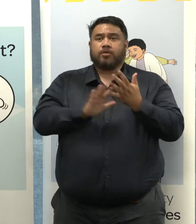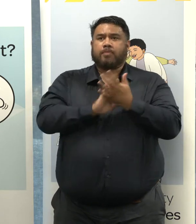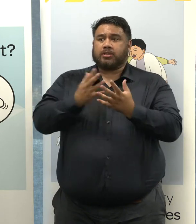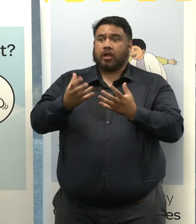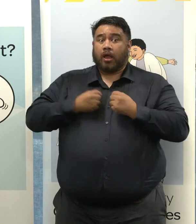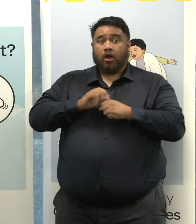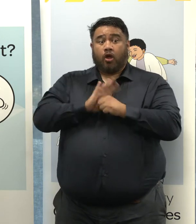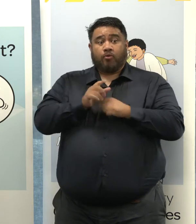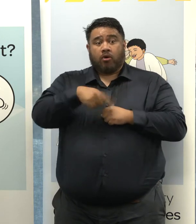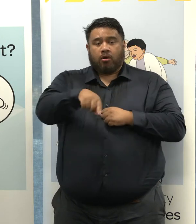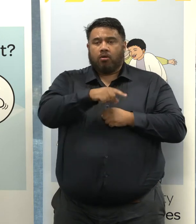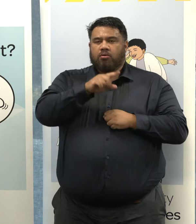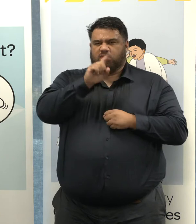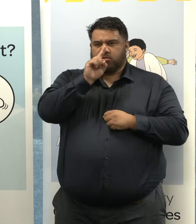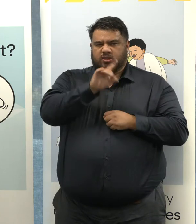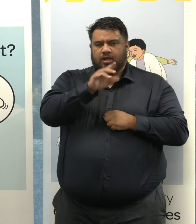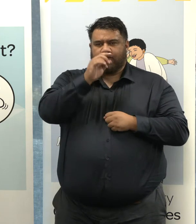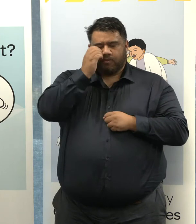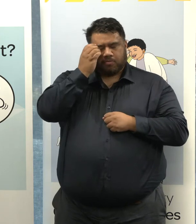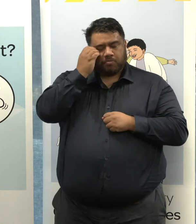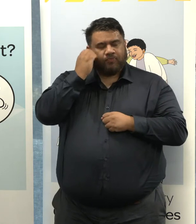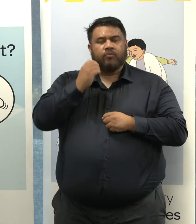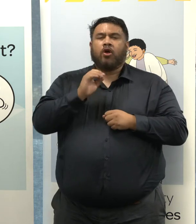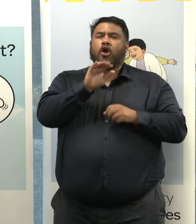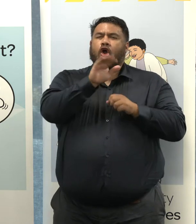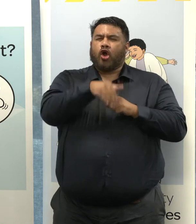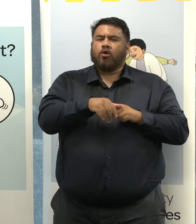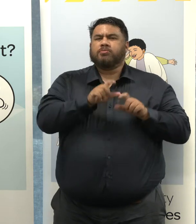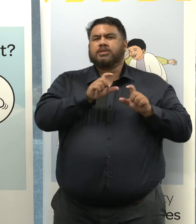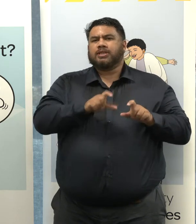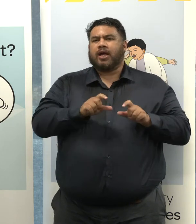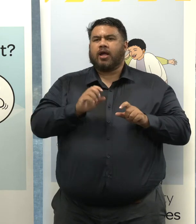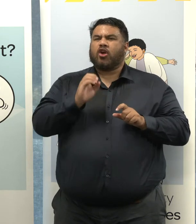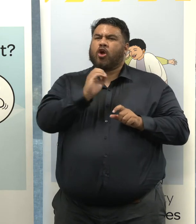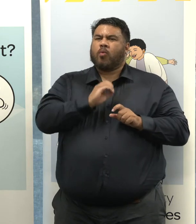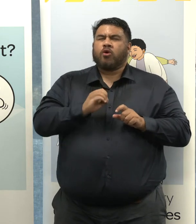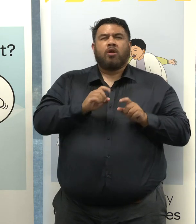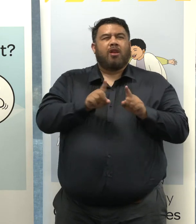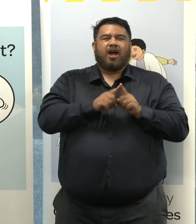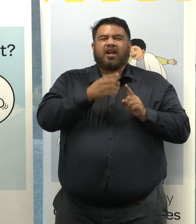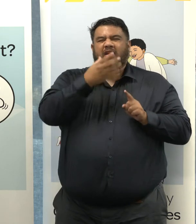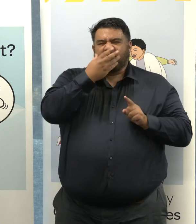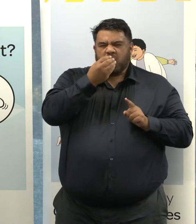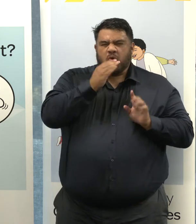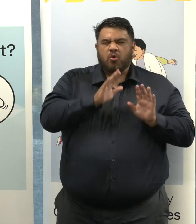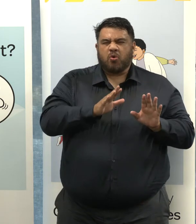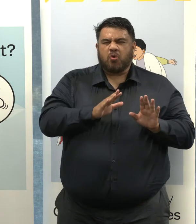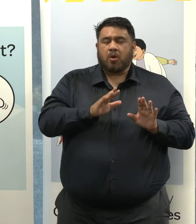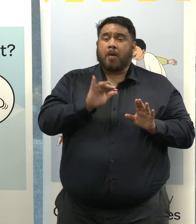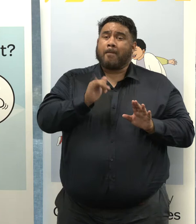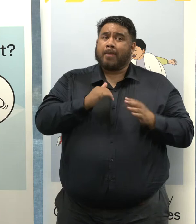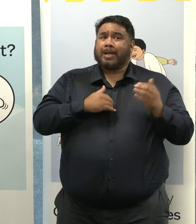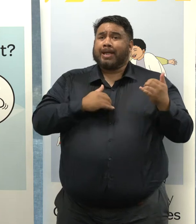well have been fully vaccinated